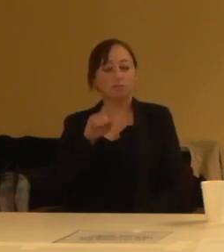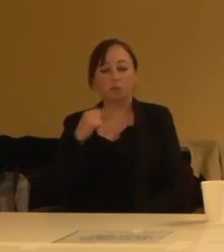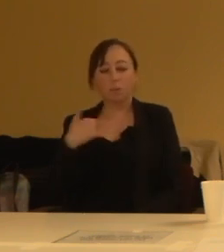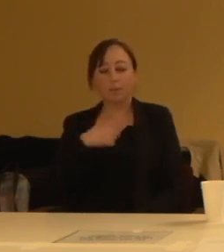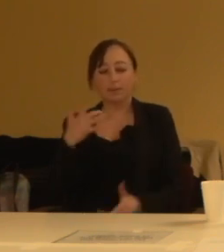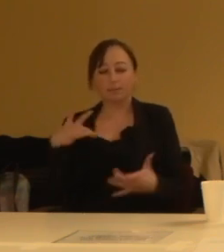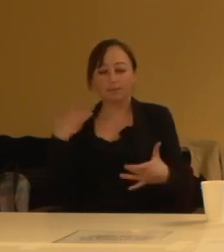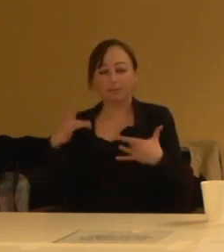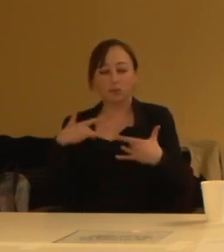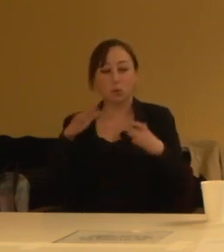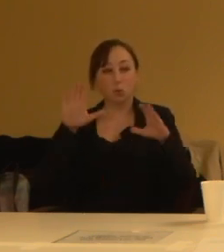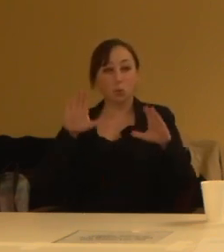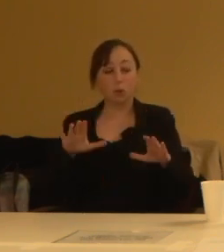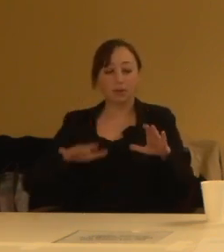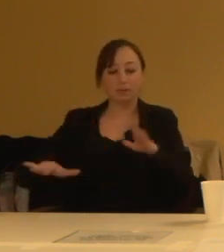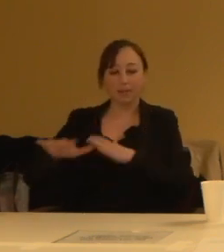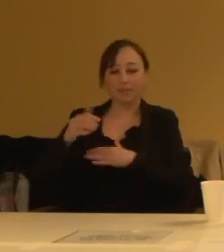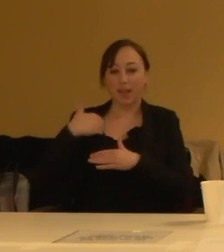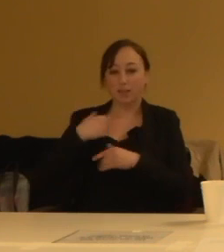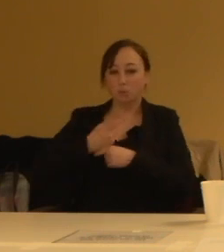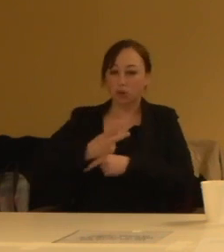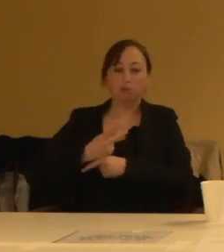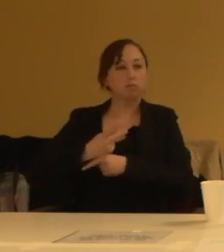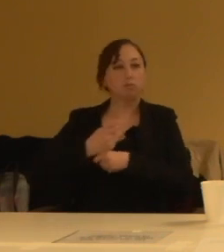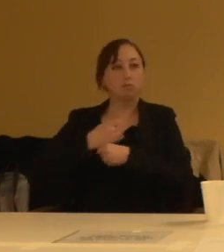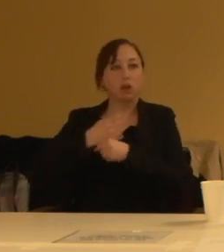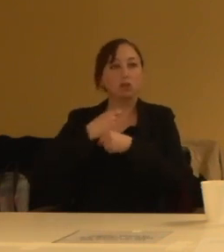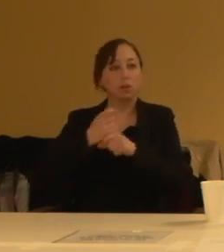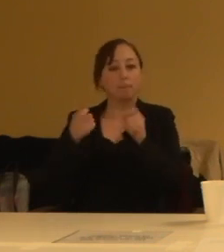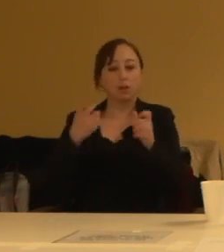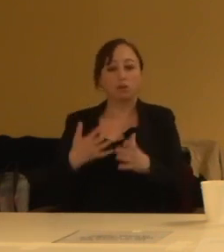has a production manager and everything, and a shop that they can make stuff, and